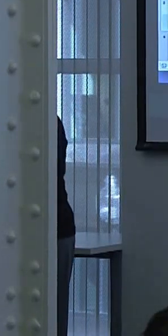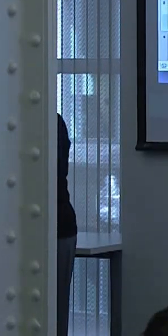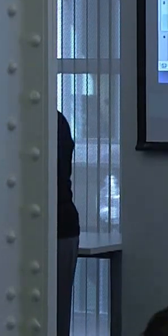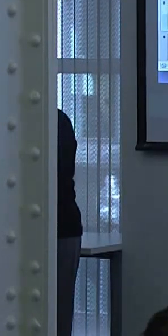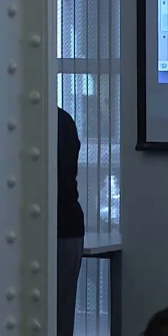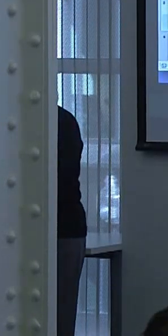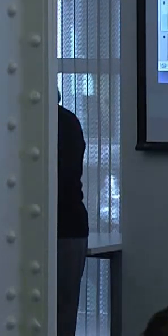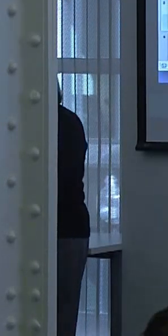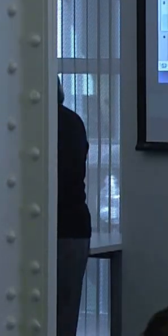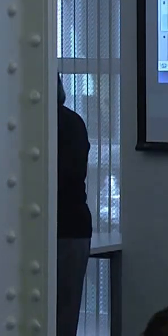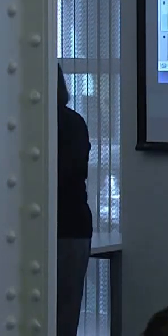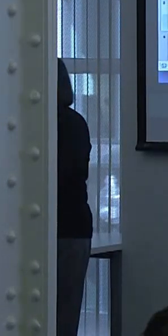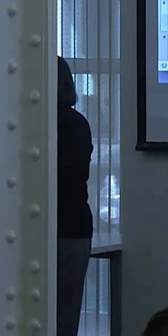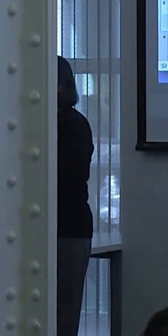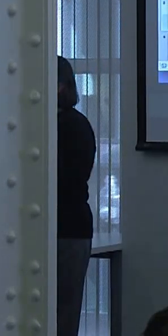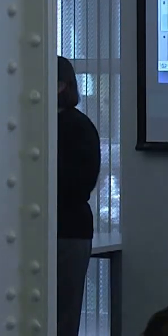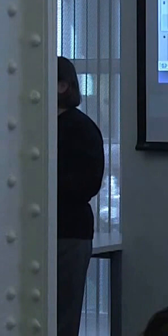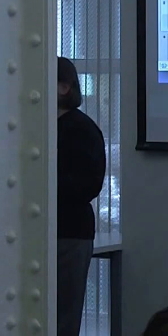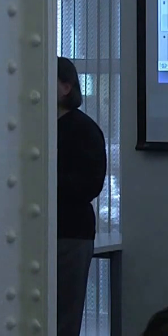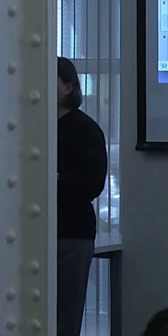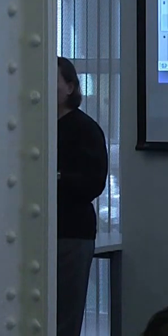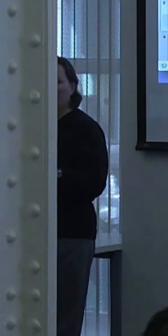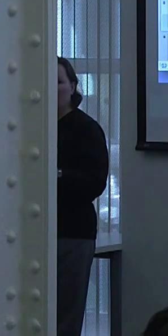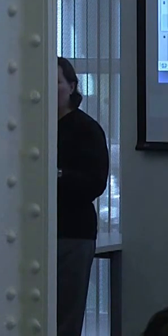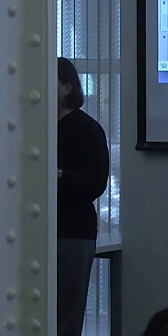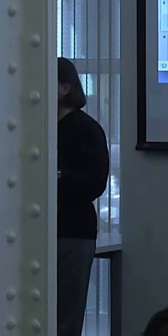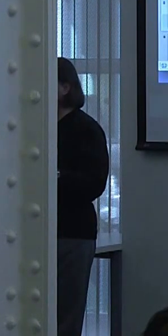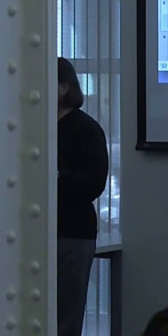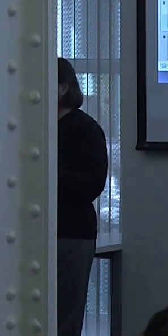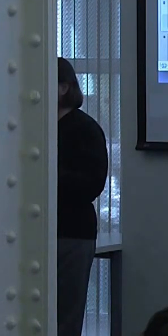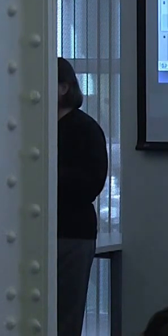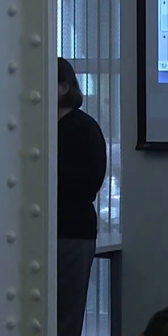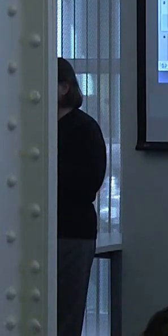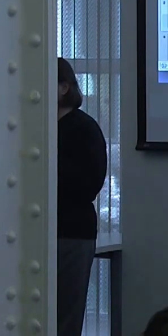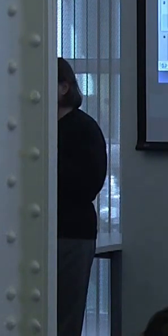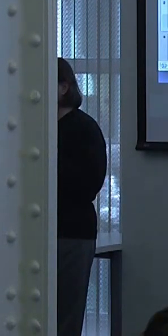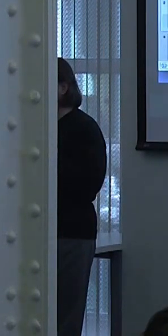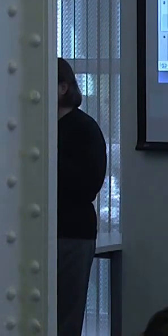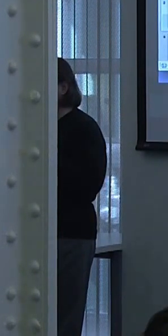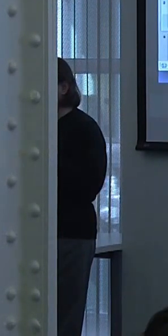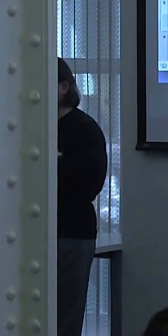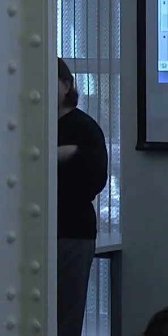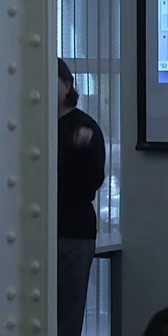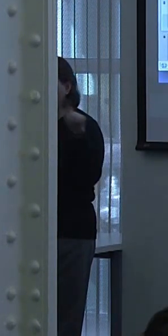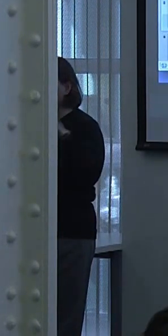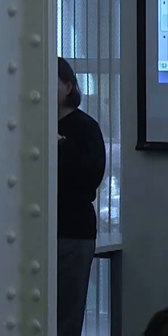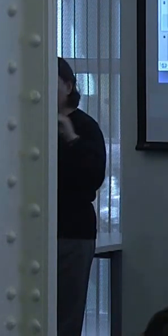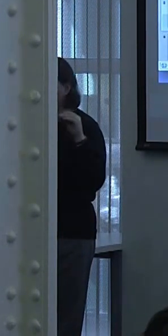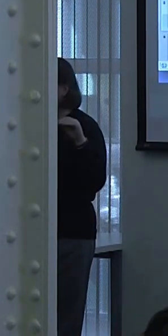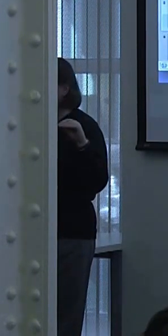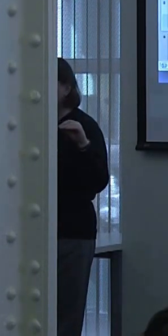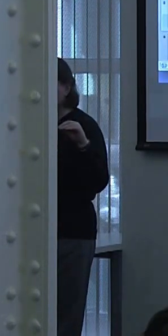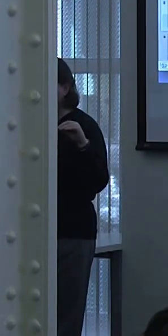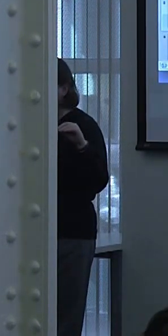and so I was locked in a history department that nobody else knew about disability history